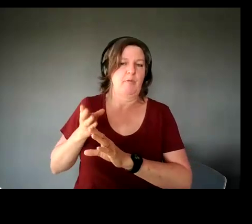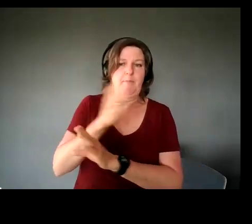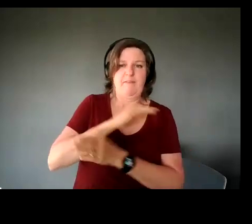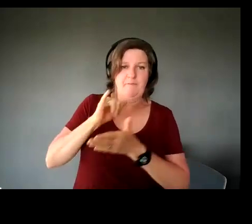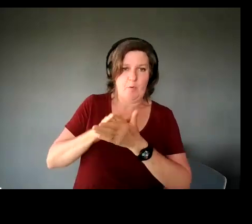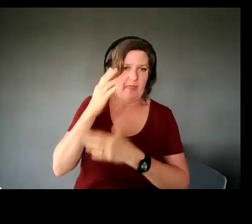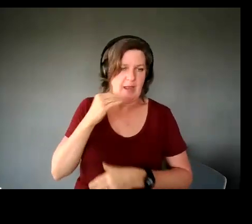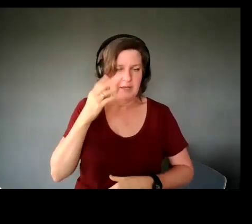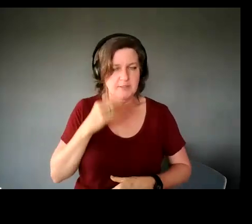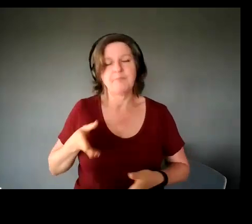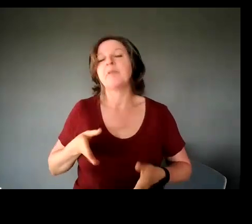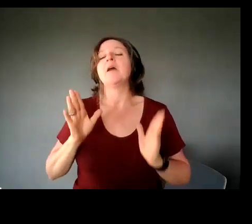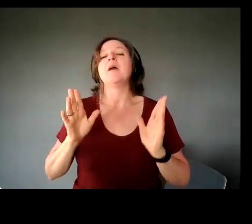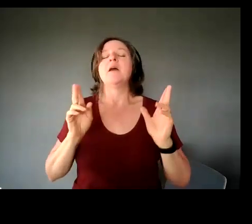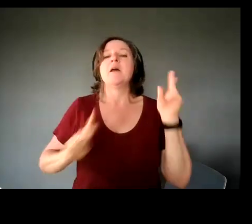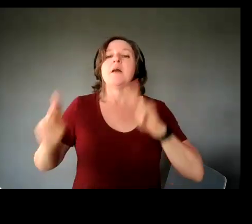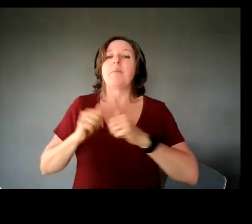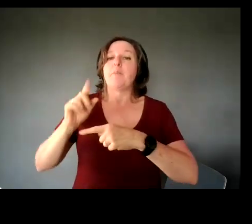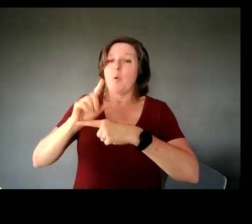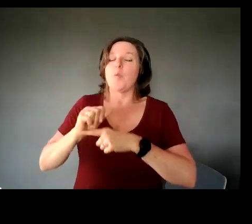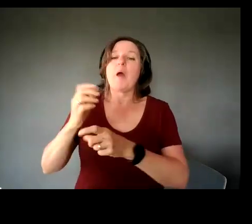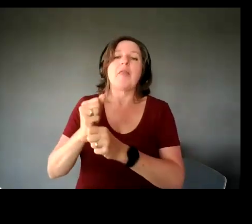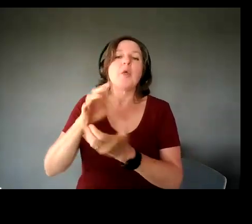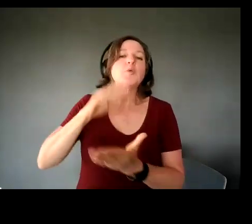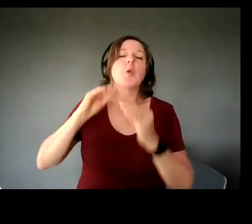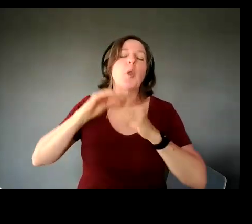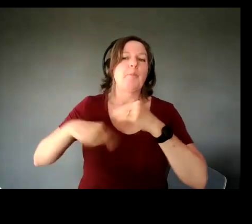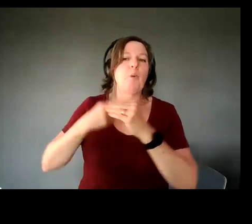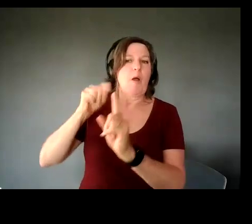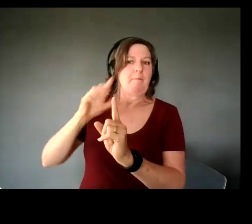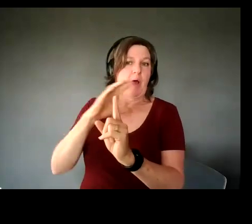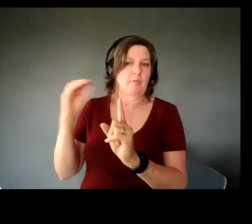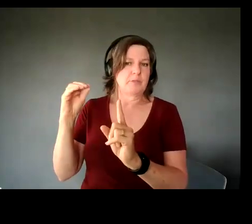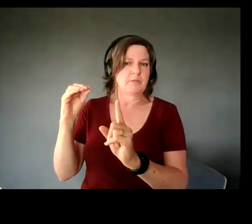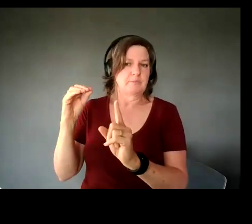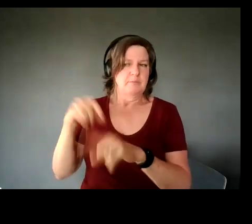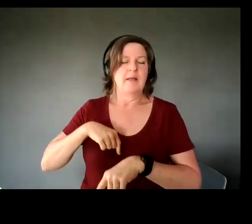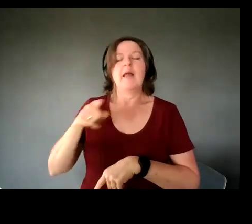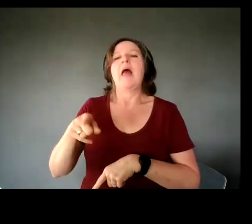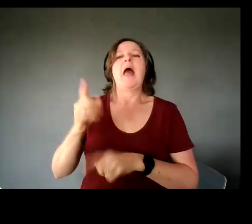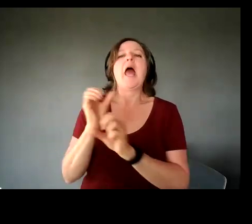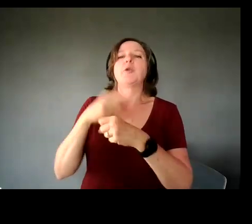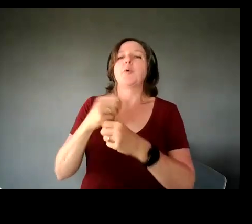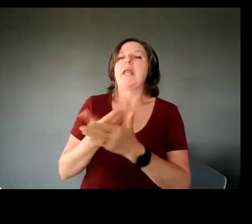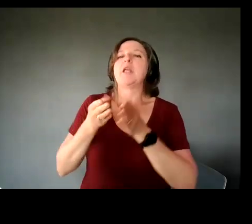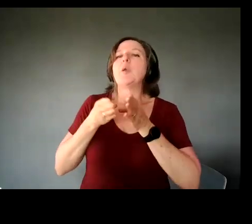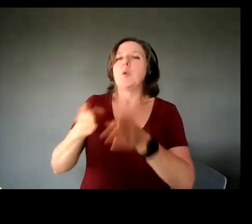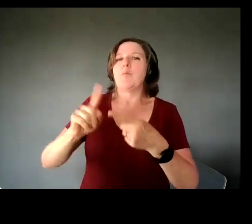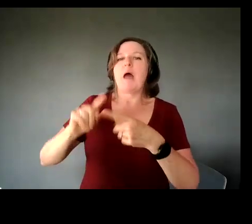get to know more about the employer and created that new pathway to employment at that company.